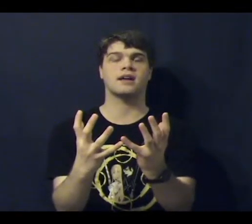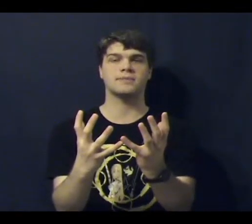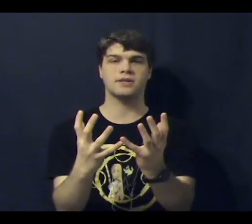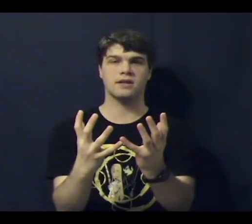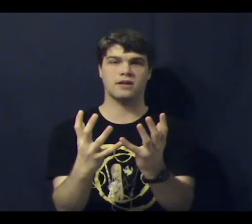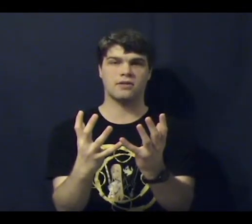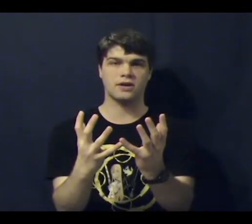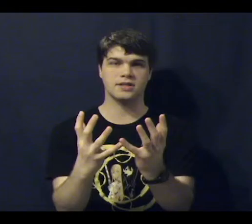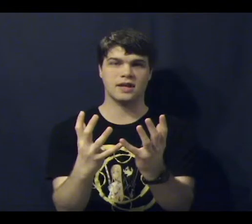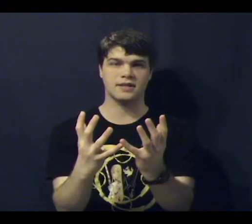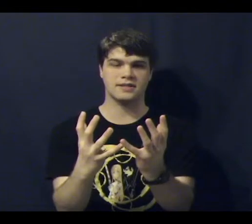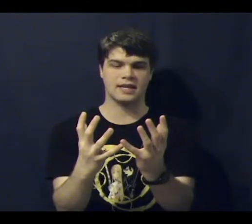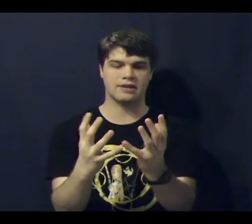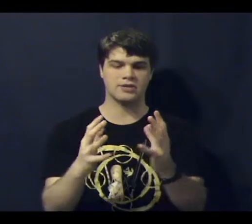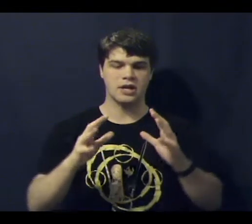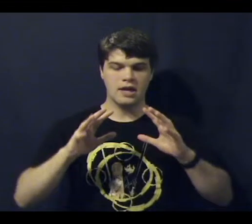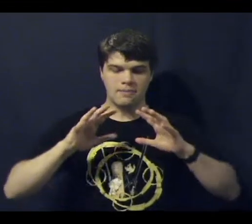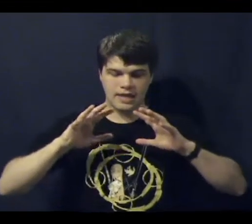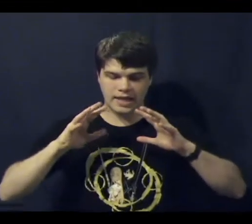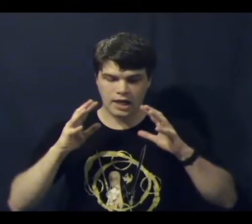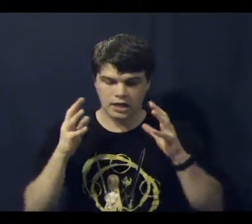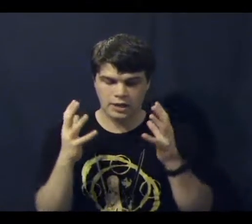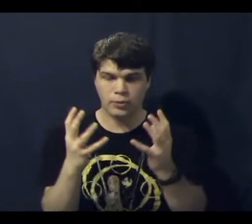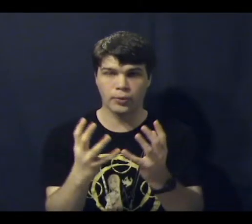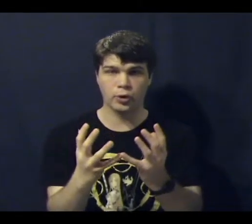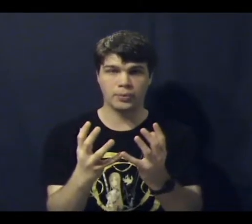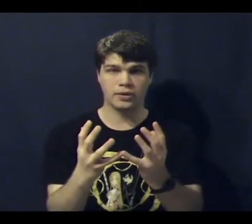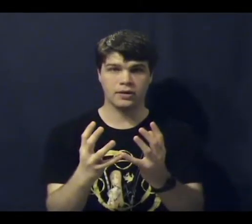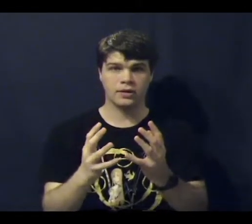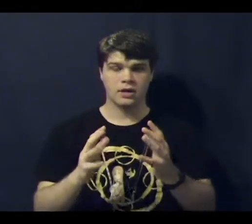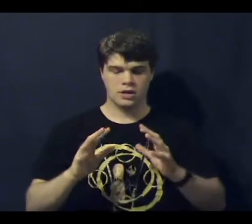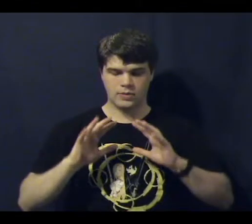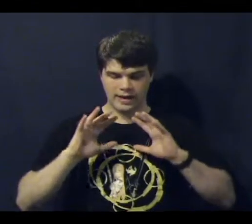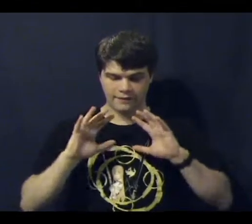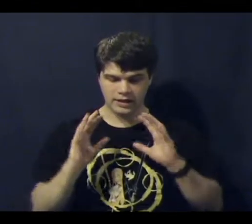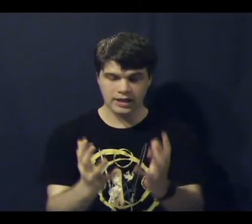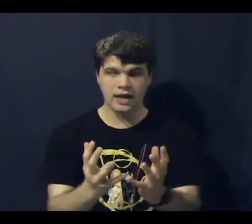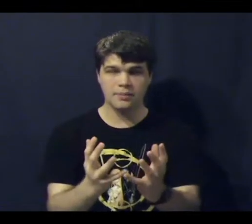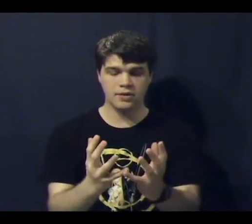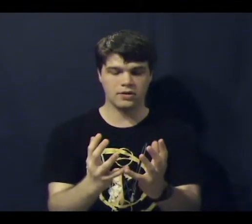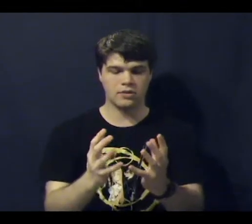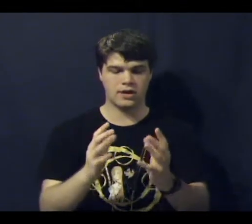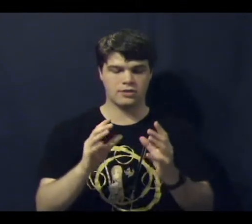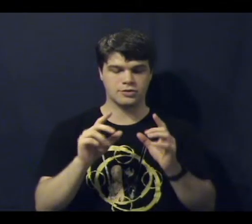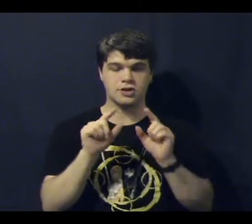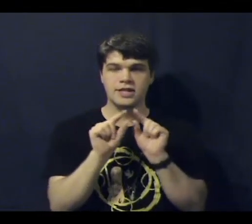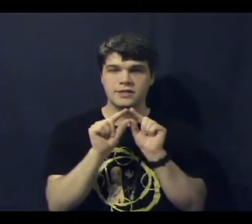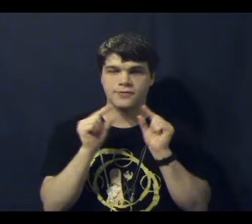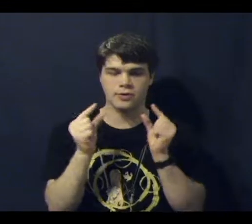comes across a lot in Sign Language, meaning like group. You can have club, you can use "G"s for group,